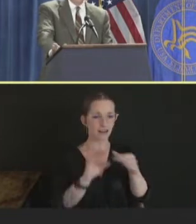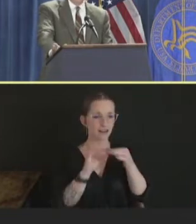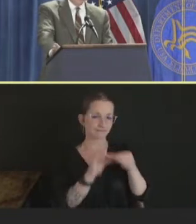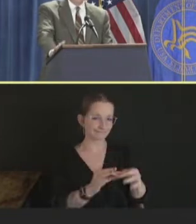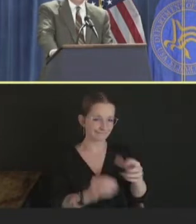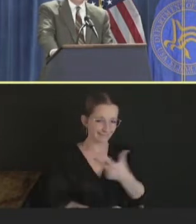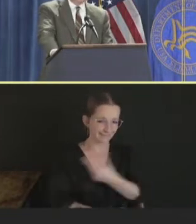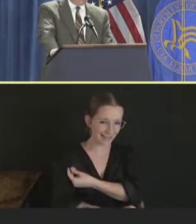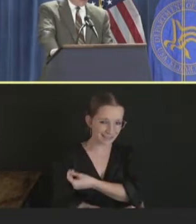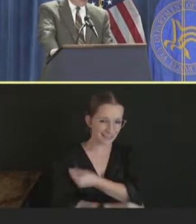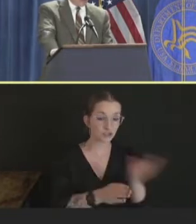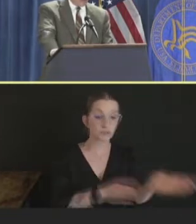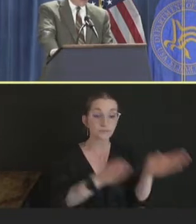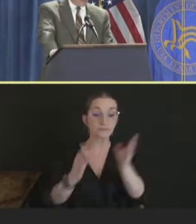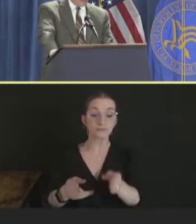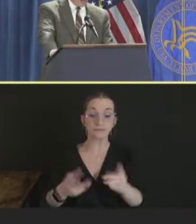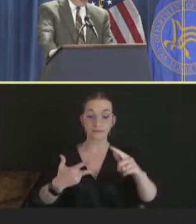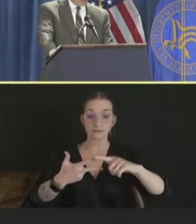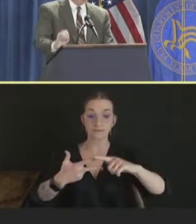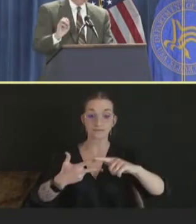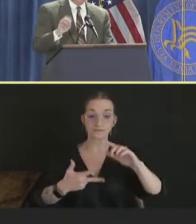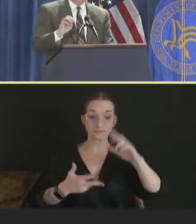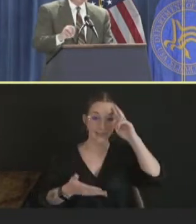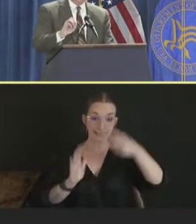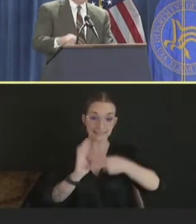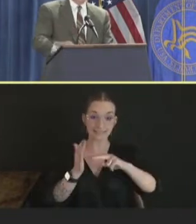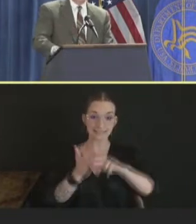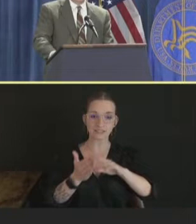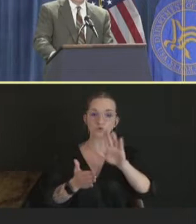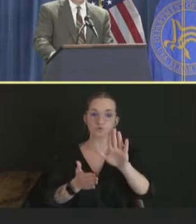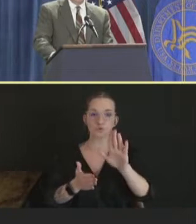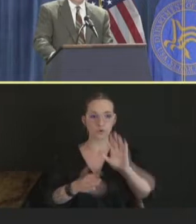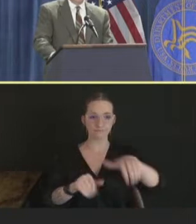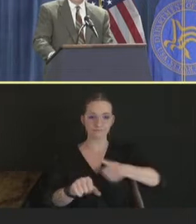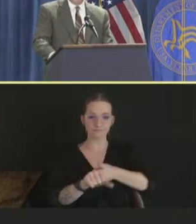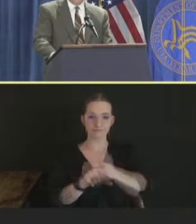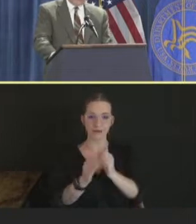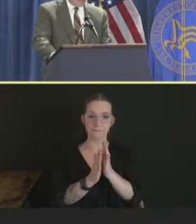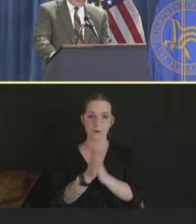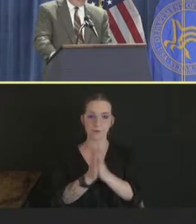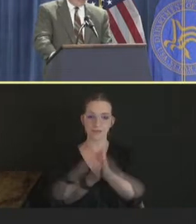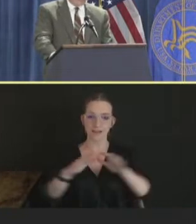Intentions, conversely, are your actual motivation to do something, such as get vaccinated.